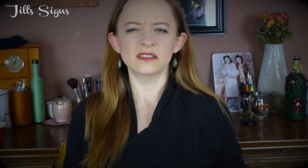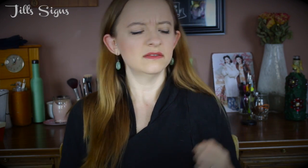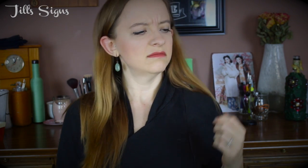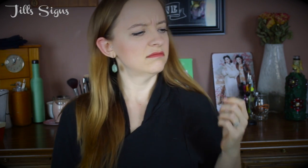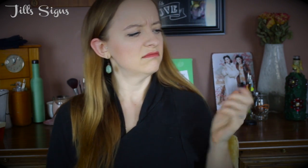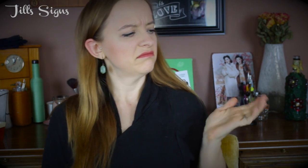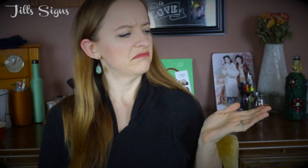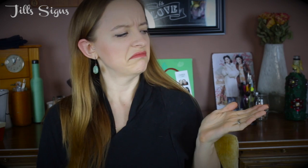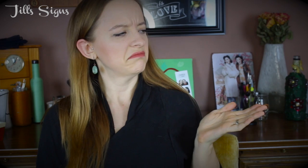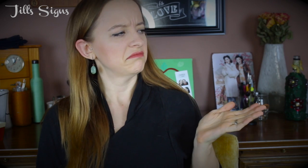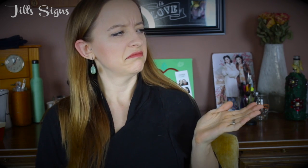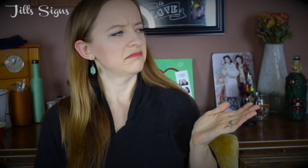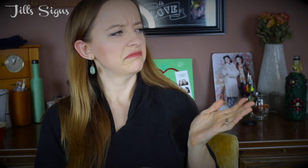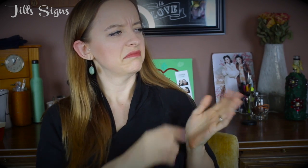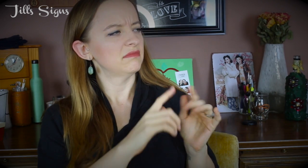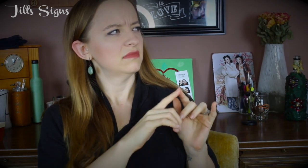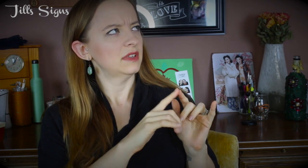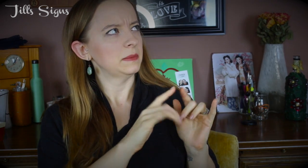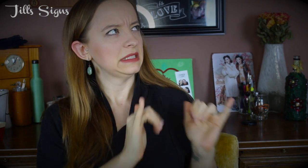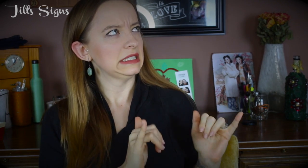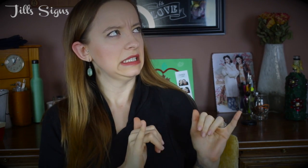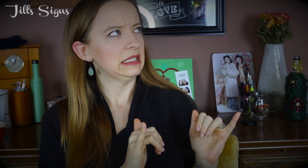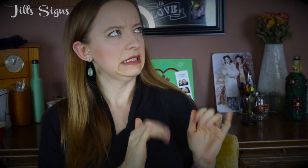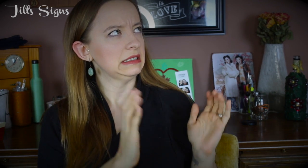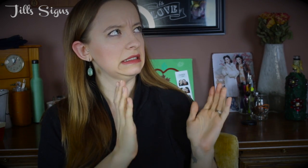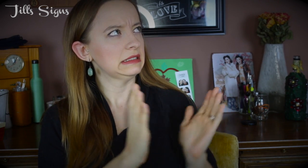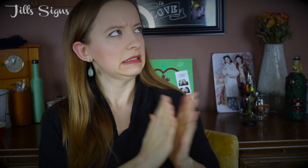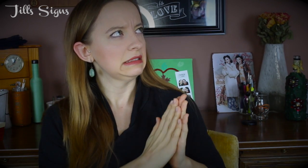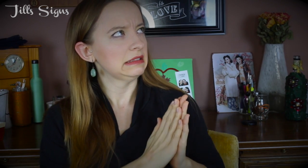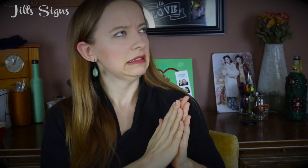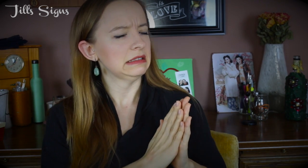consecutive... simultaneous....